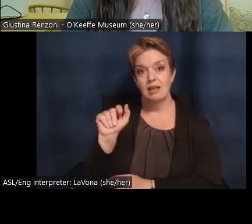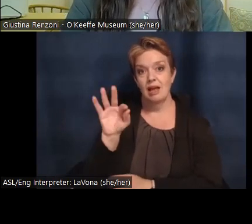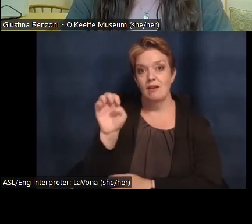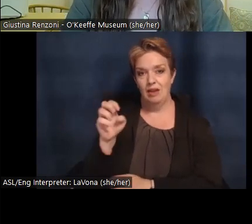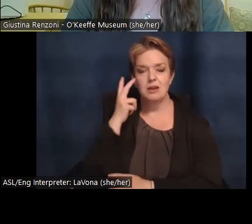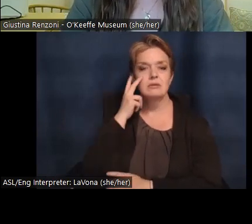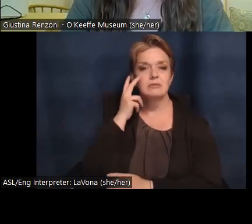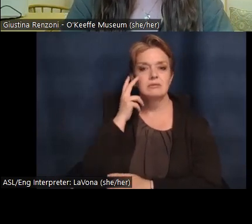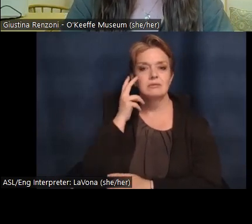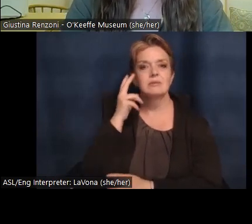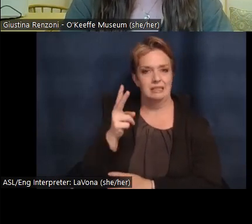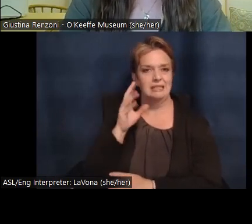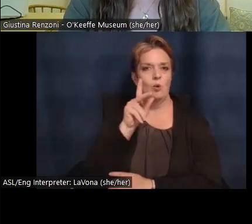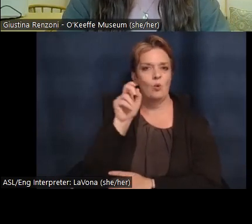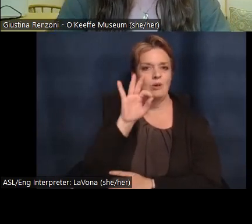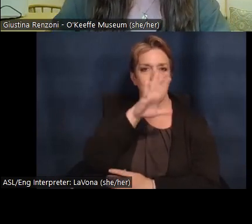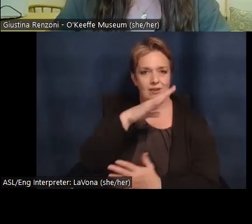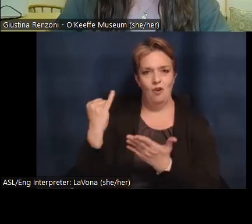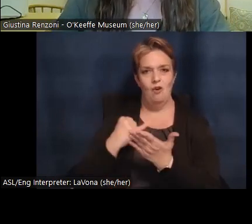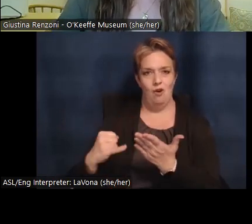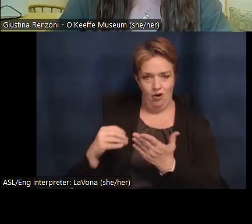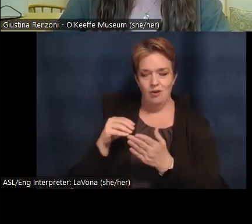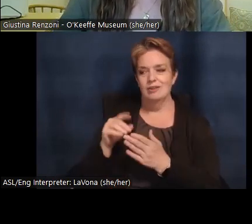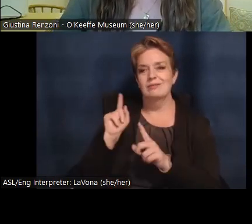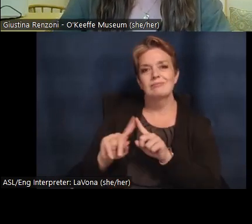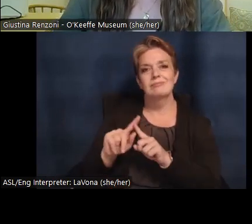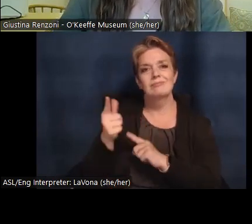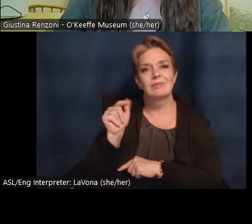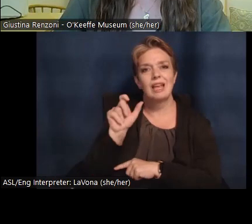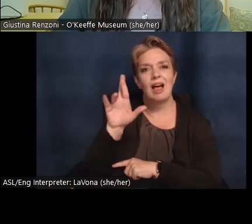Advanced reservations is suggested for that as well.